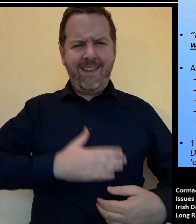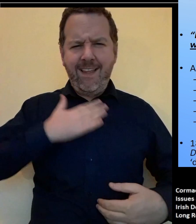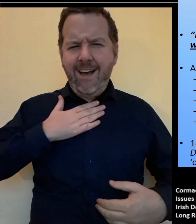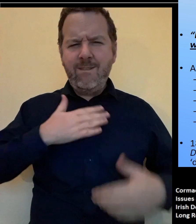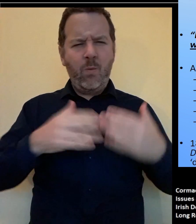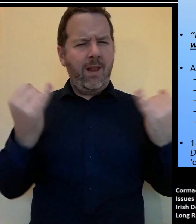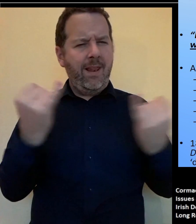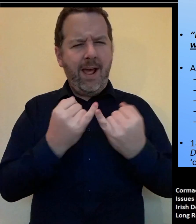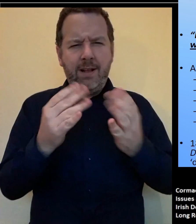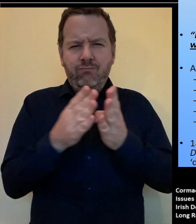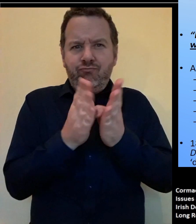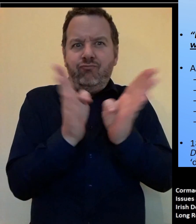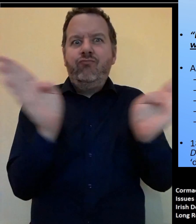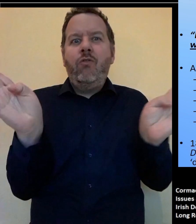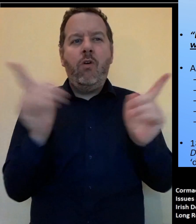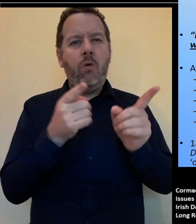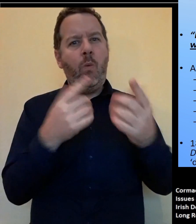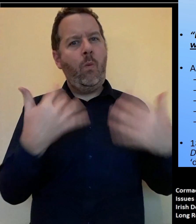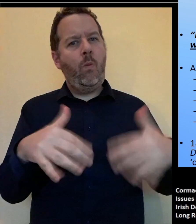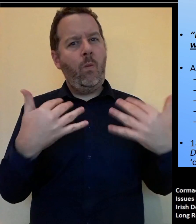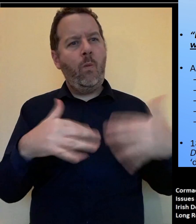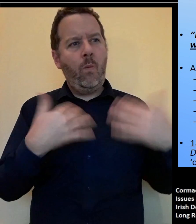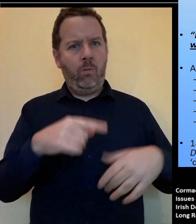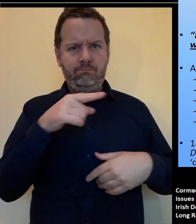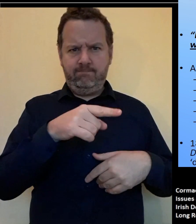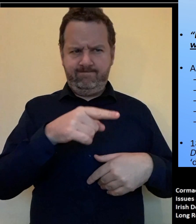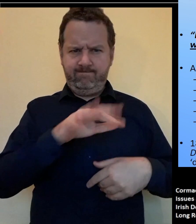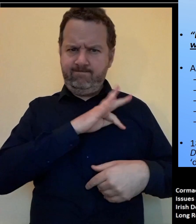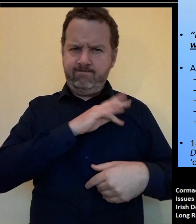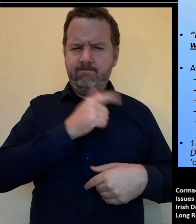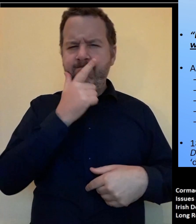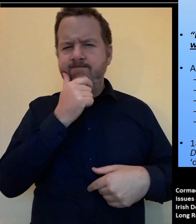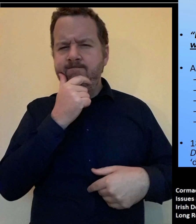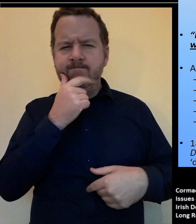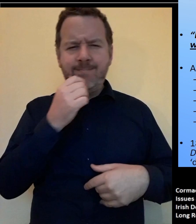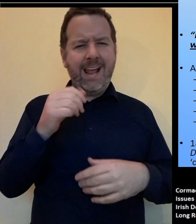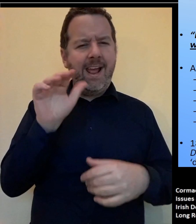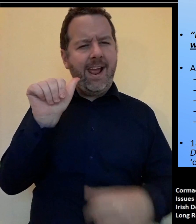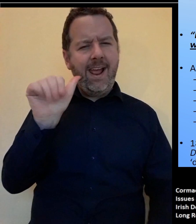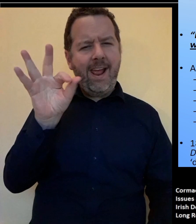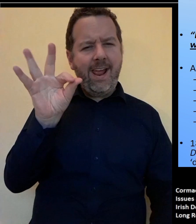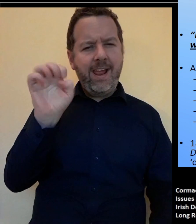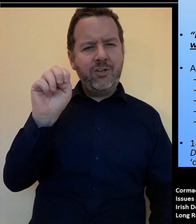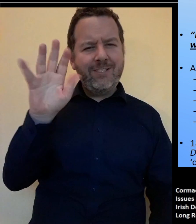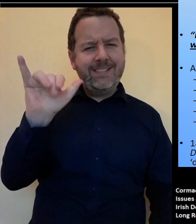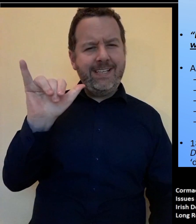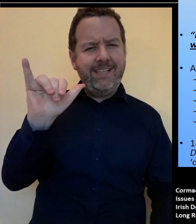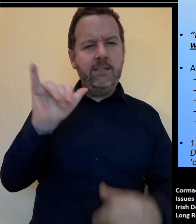bringing deaf lives to the surface in a broader sense, as we explore their agency